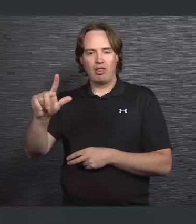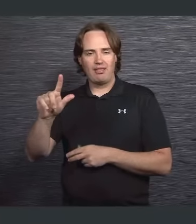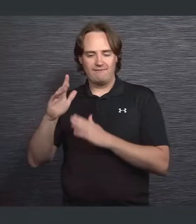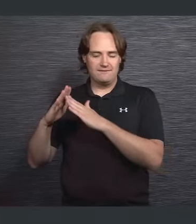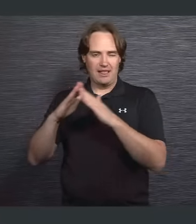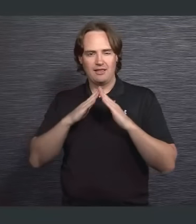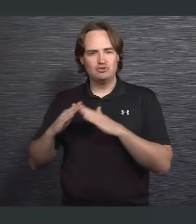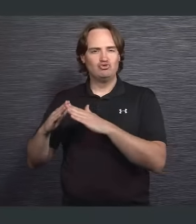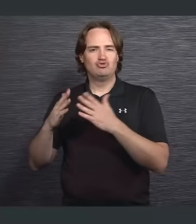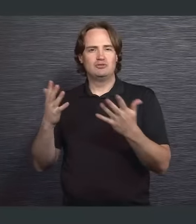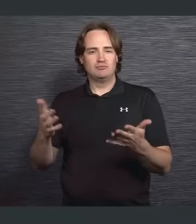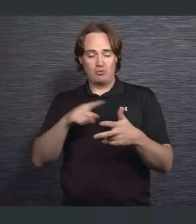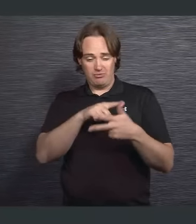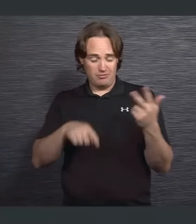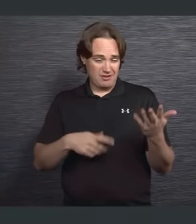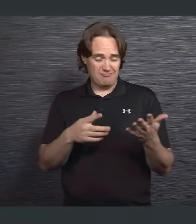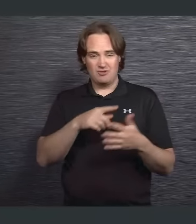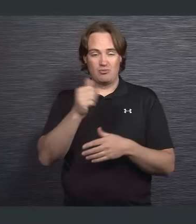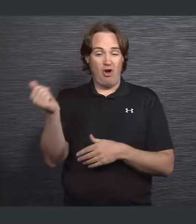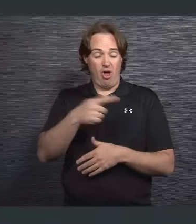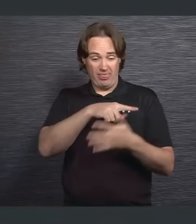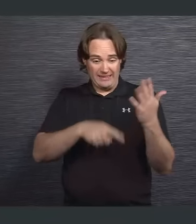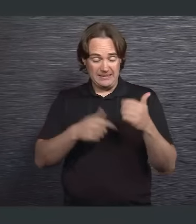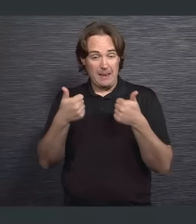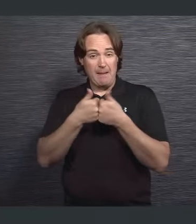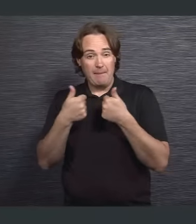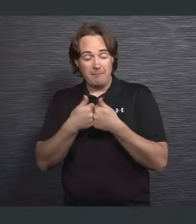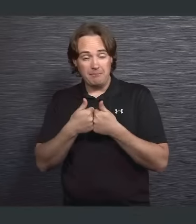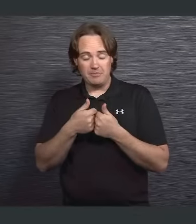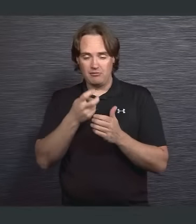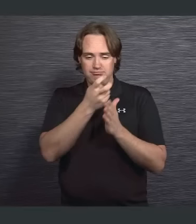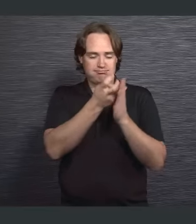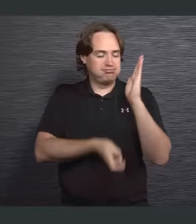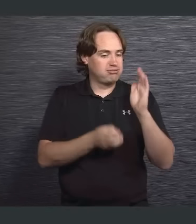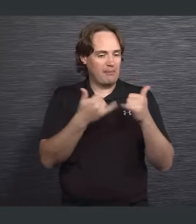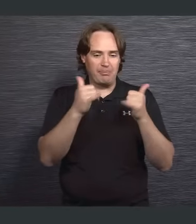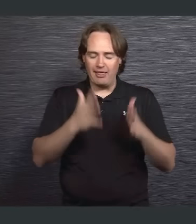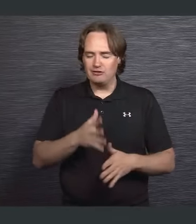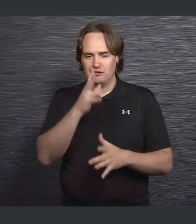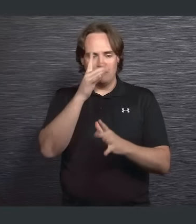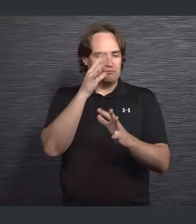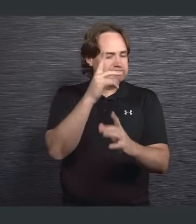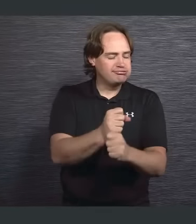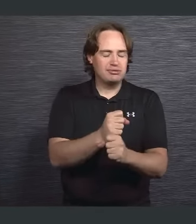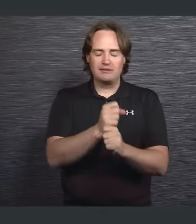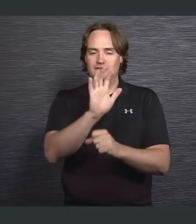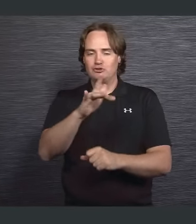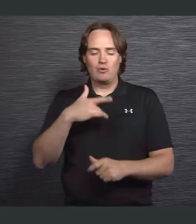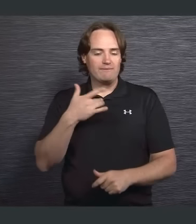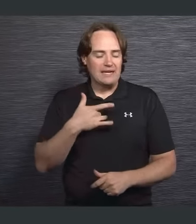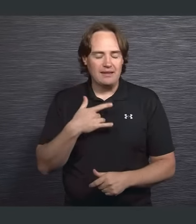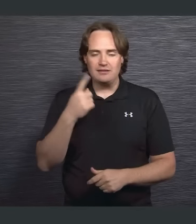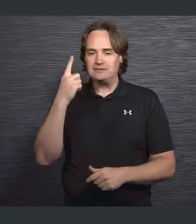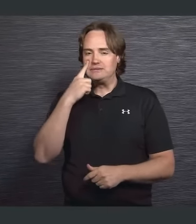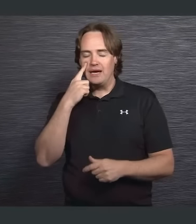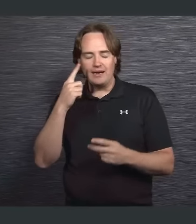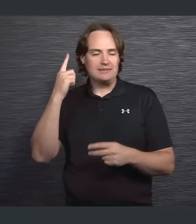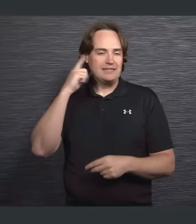These games showcase PS VR2's ability to immerse players and to captivate their senses in new ways,